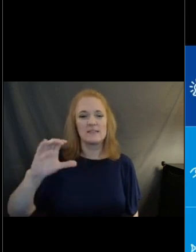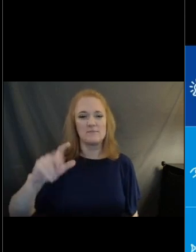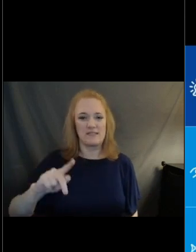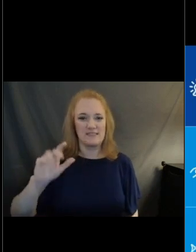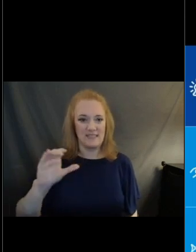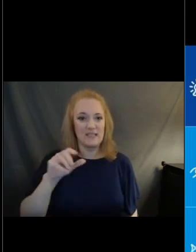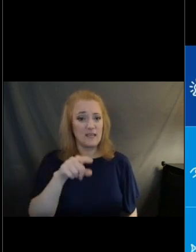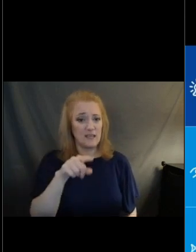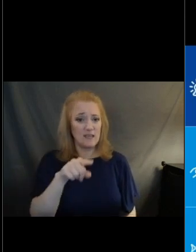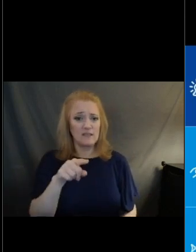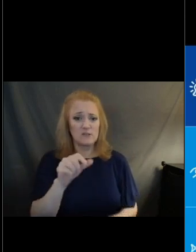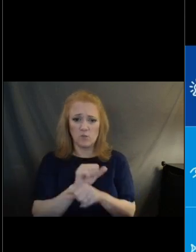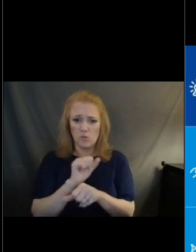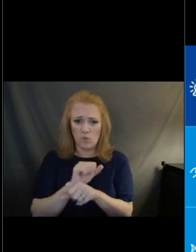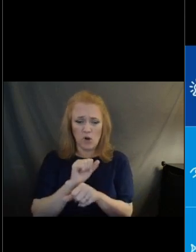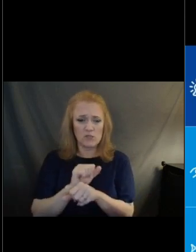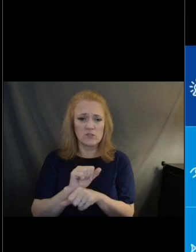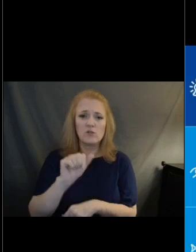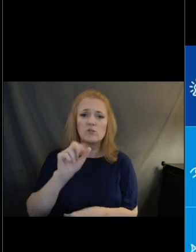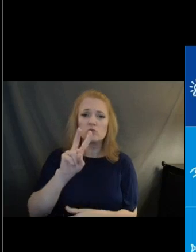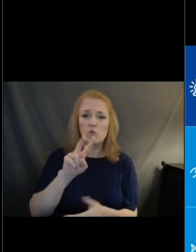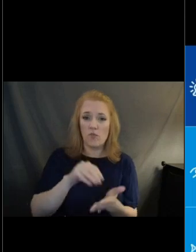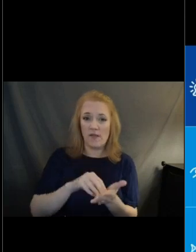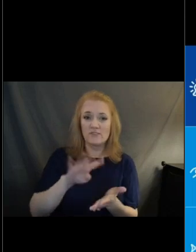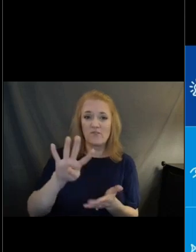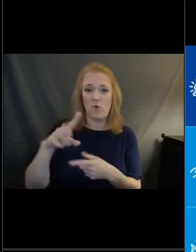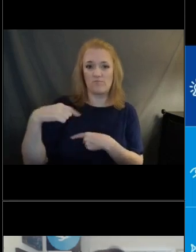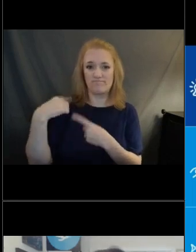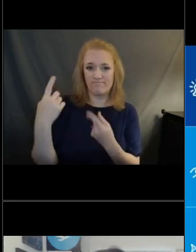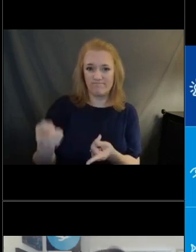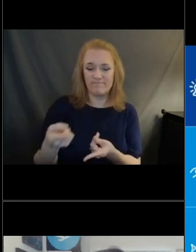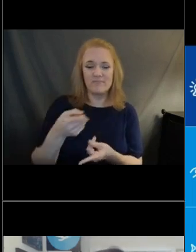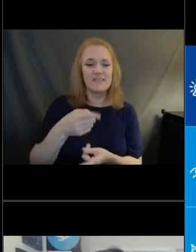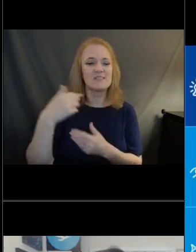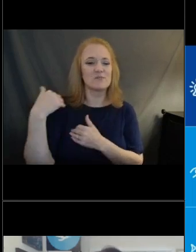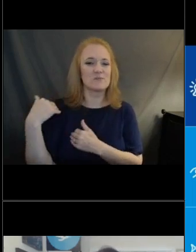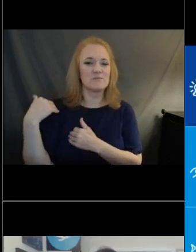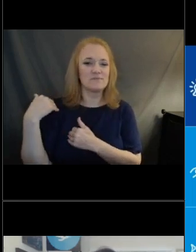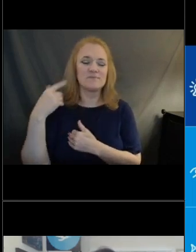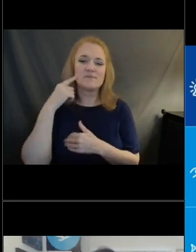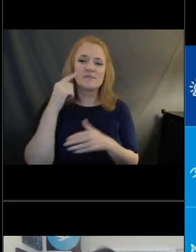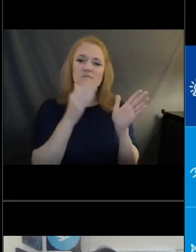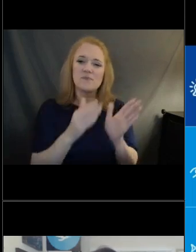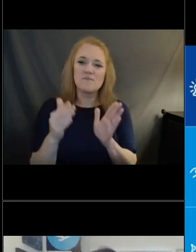this position since 2004. He's responsible for the preparation and dissemination of